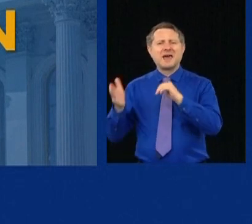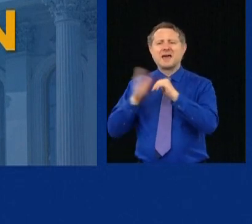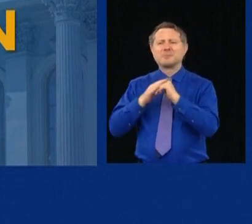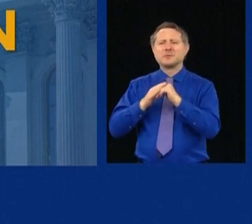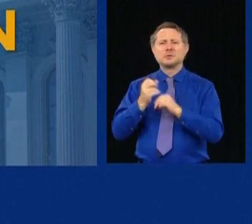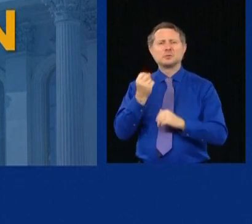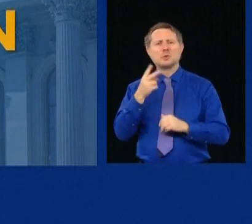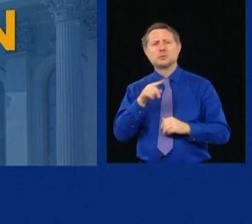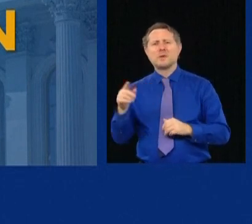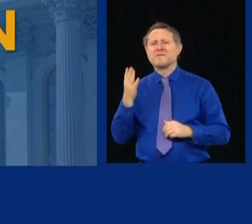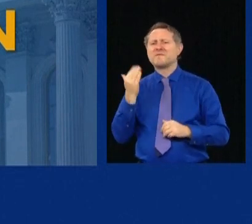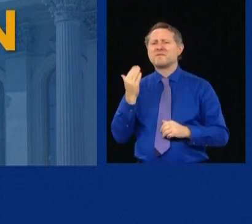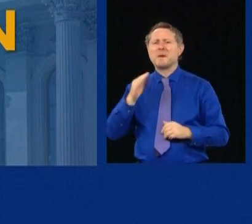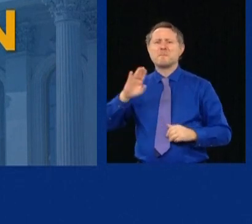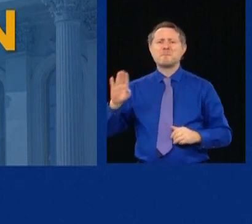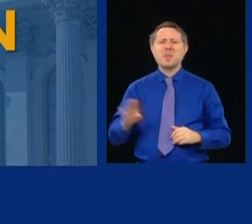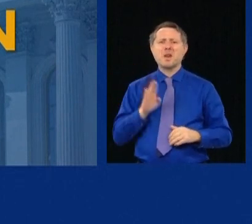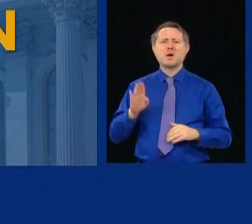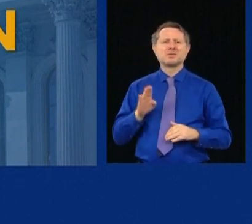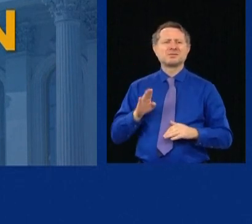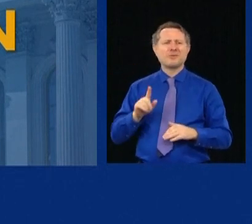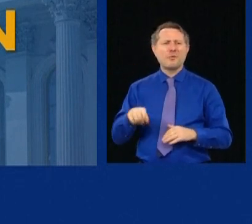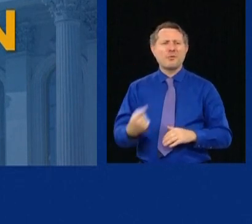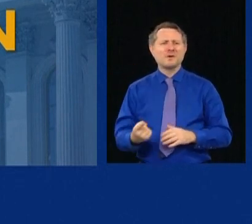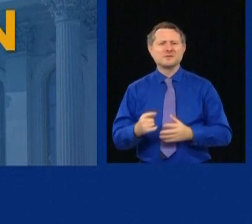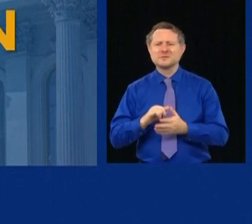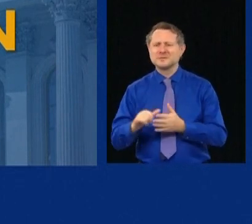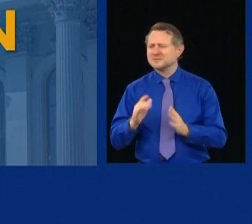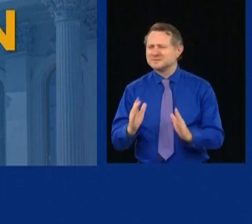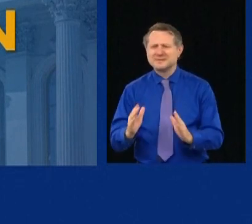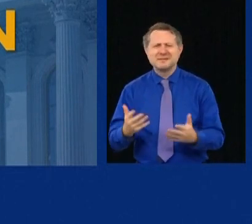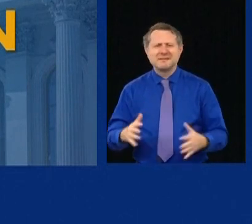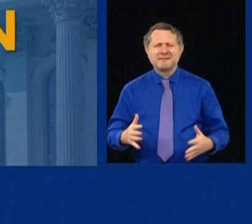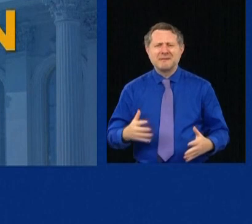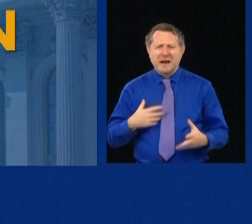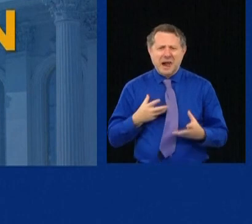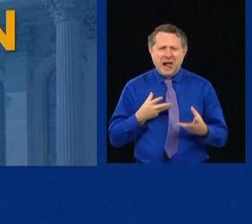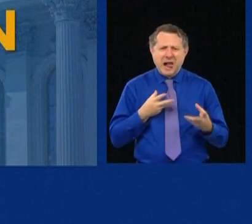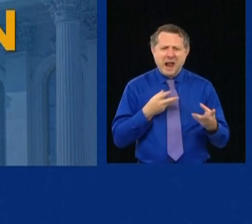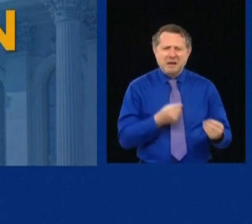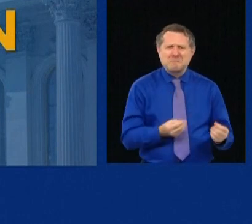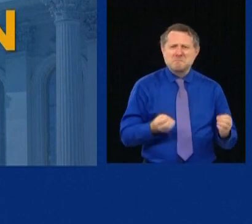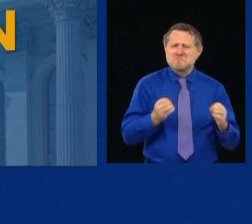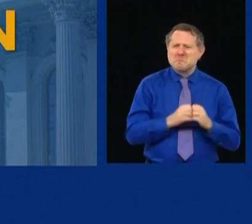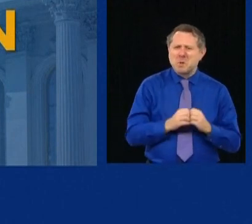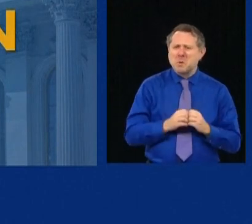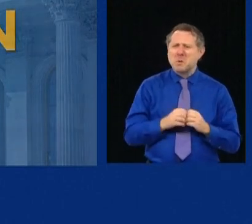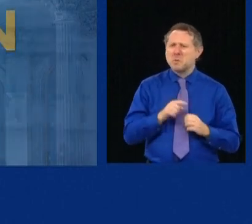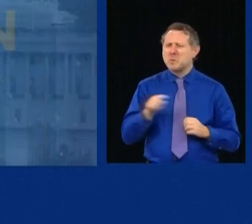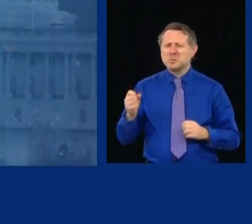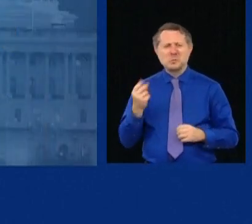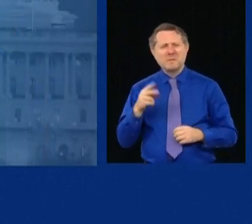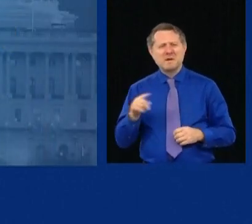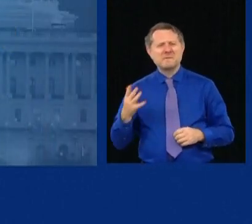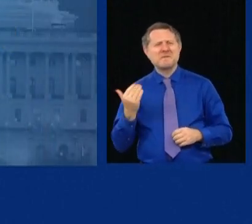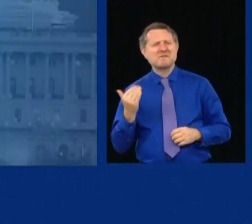REPEAL INCREASED OUR TAXES 12 TO 15 BILLION DOLLARS, JUST NEW